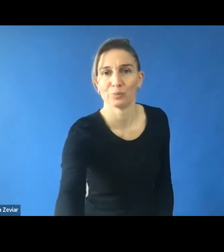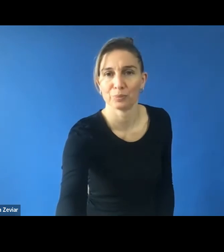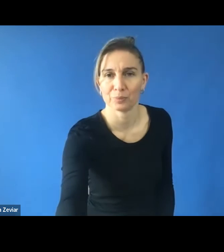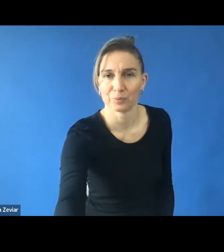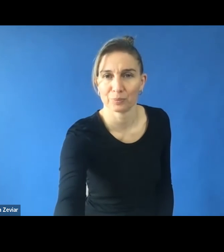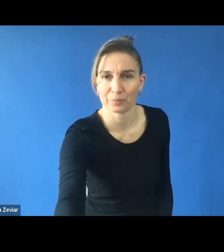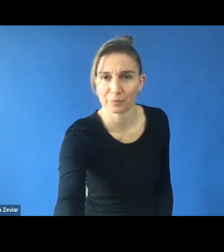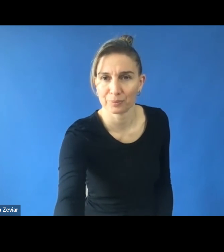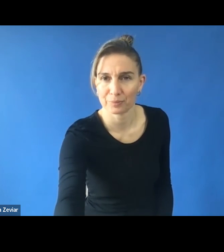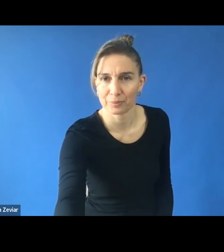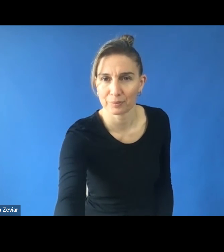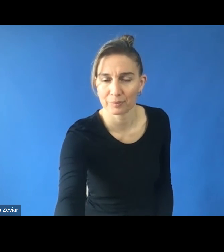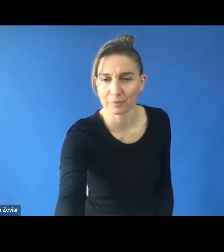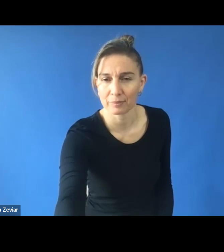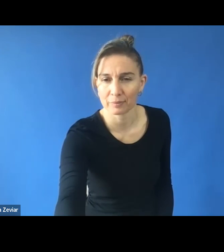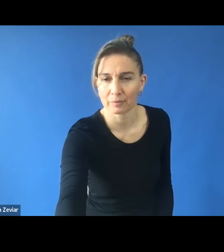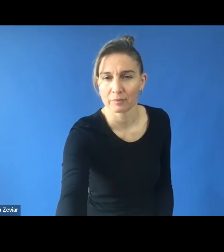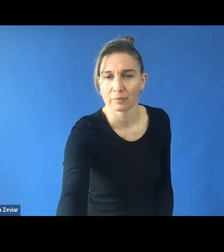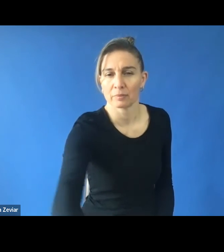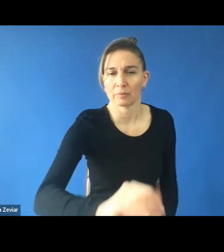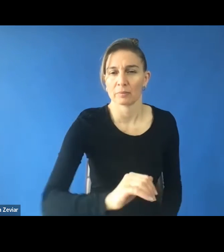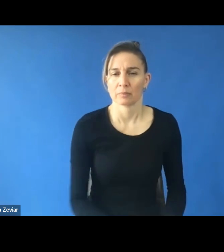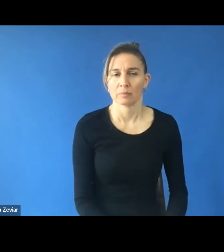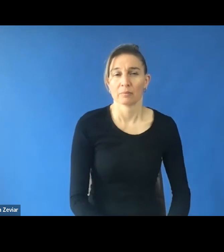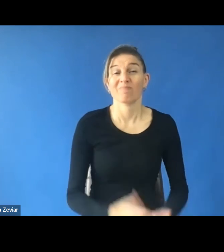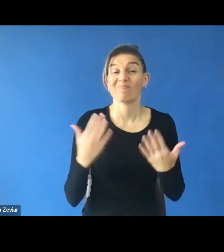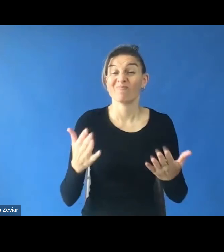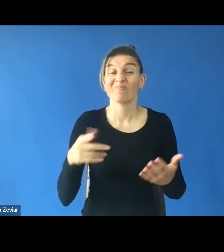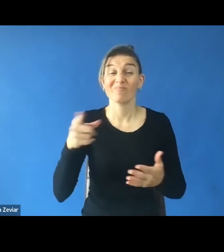The private sector provides nine of 10 jobs in developing countries.